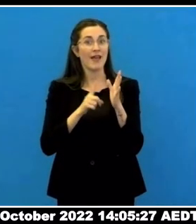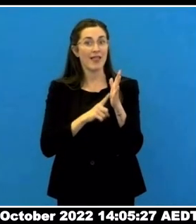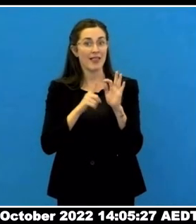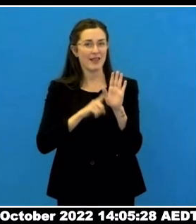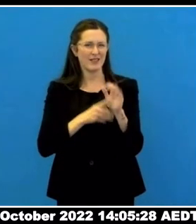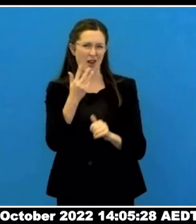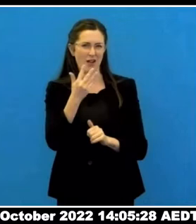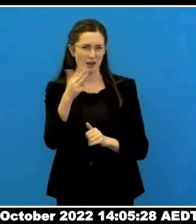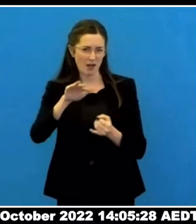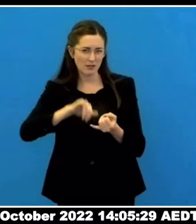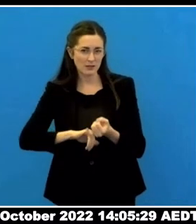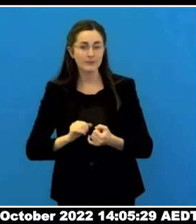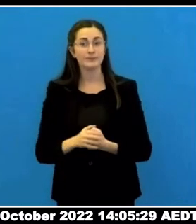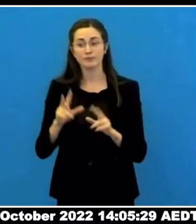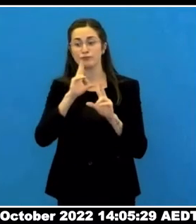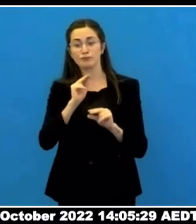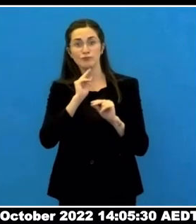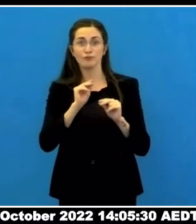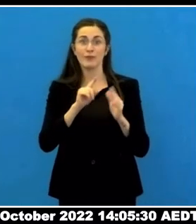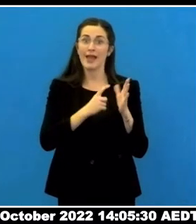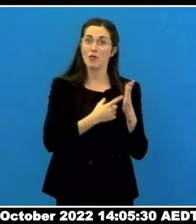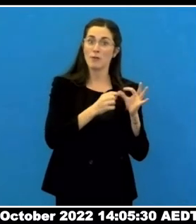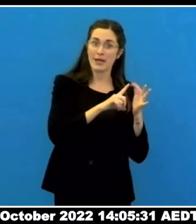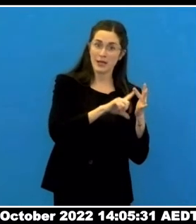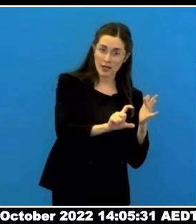He speaks both Arabic and English well.